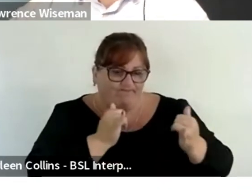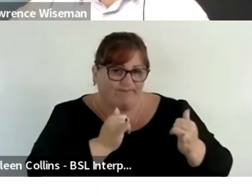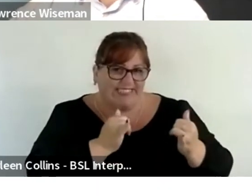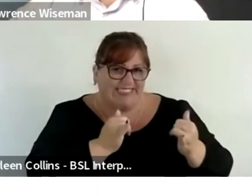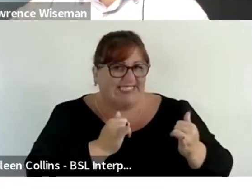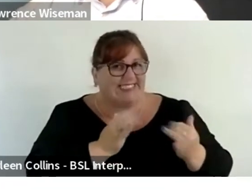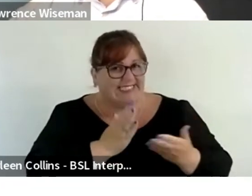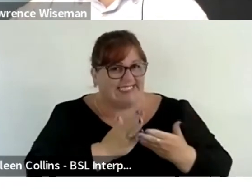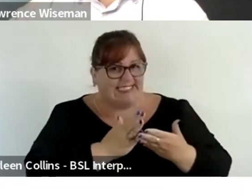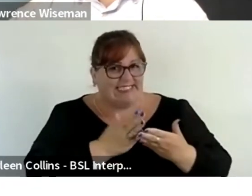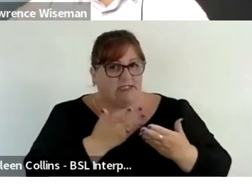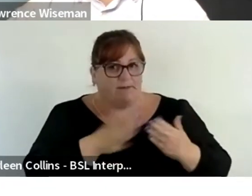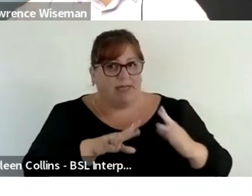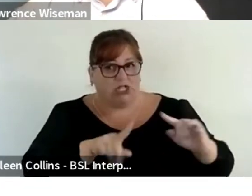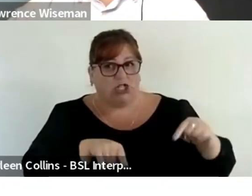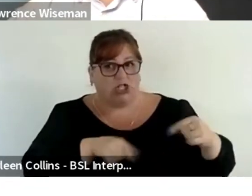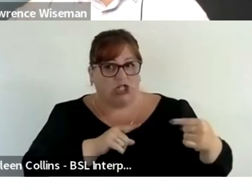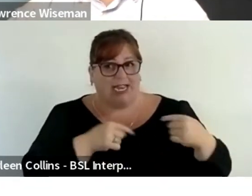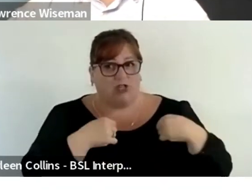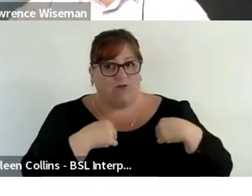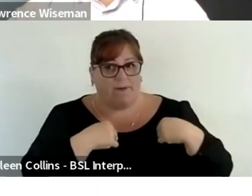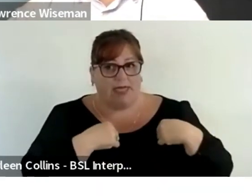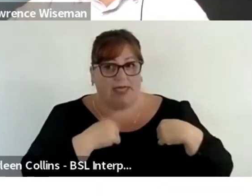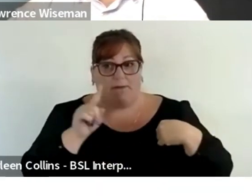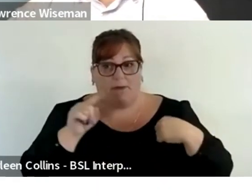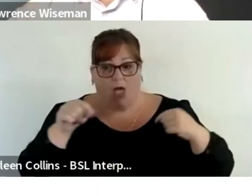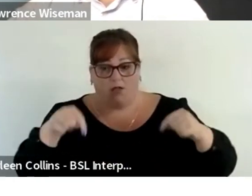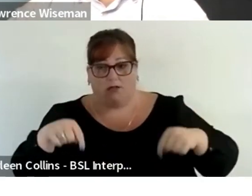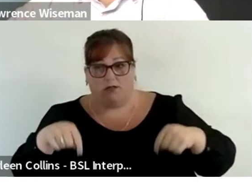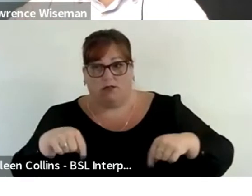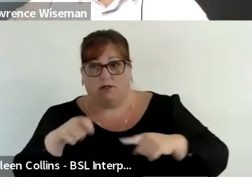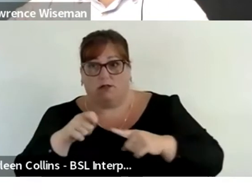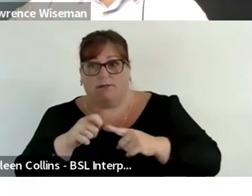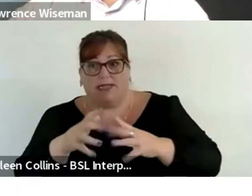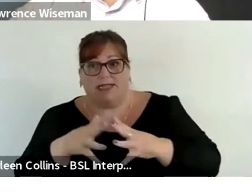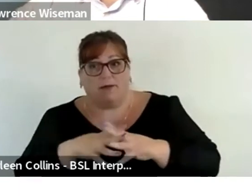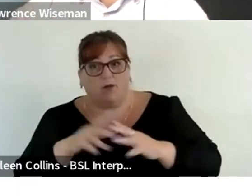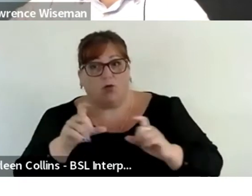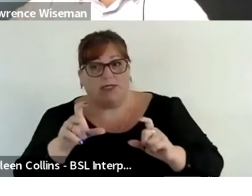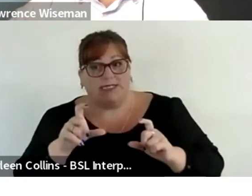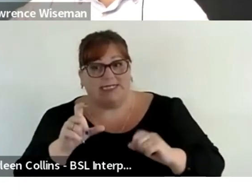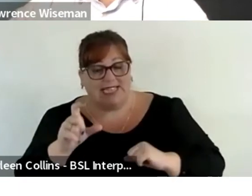Again, at PwC, we, the teams go out of their way to make sure any events any